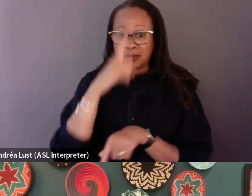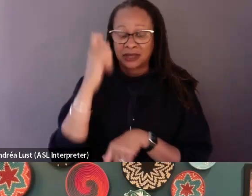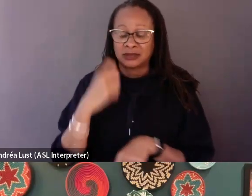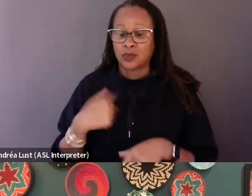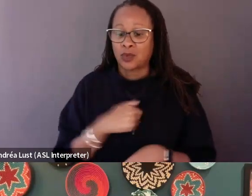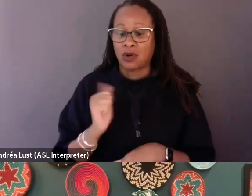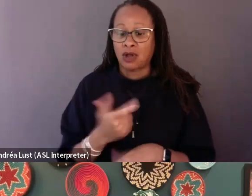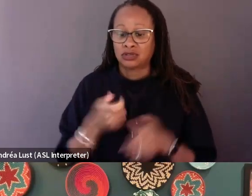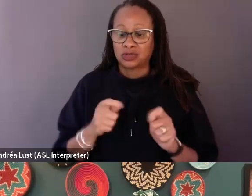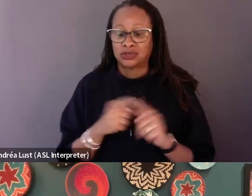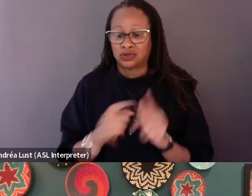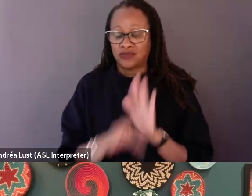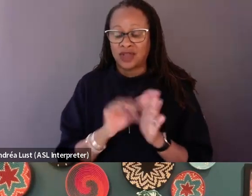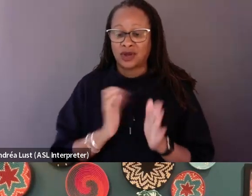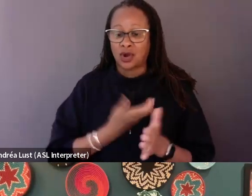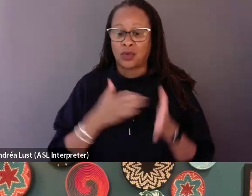to find our way and our voice in a way